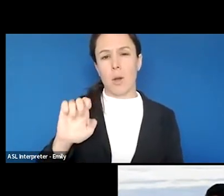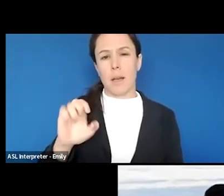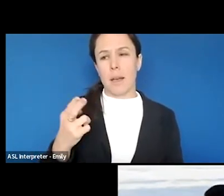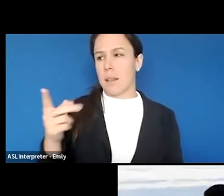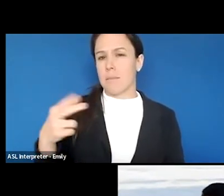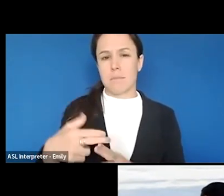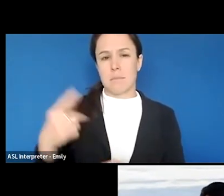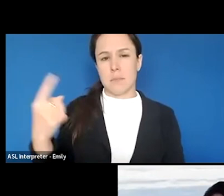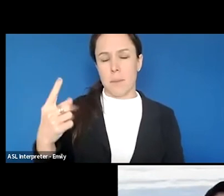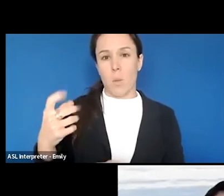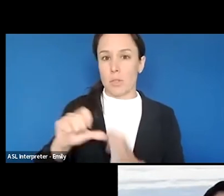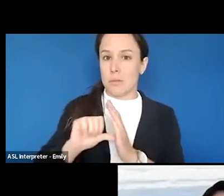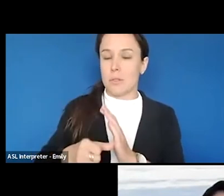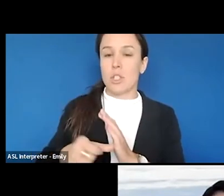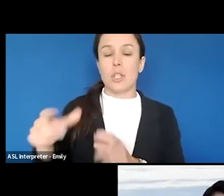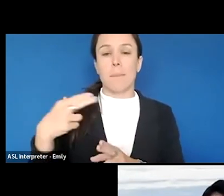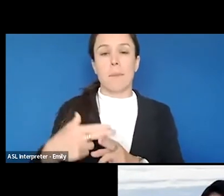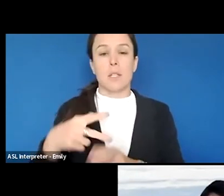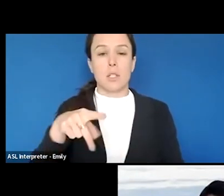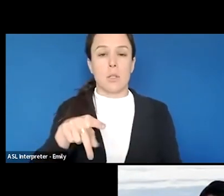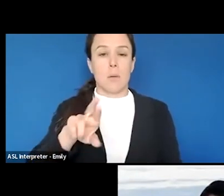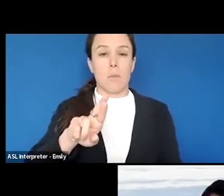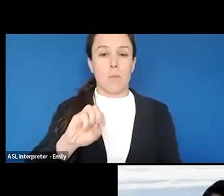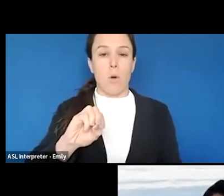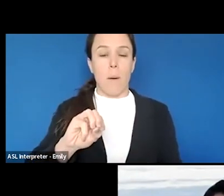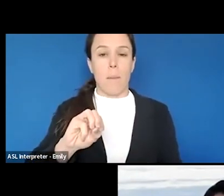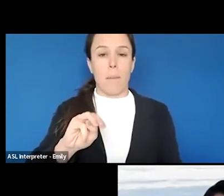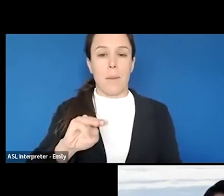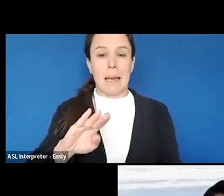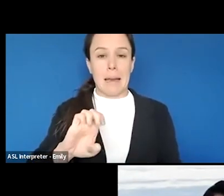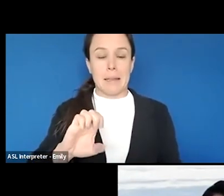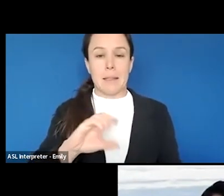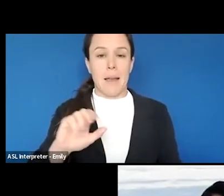mentioned providence and attribution as a really important component in all of this